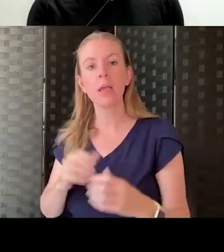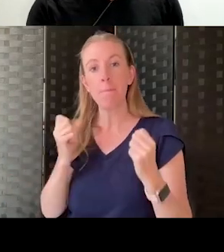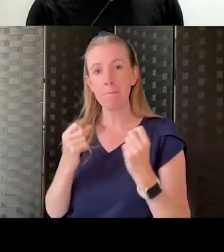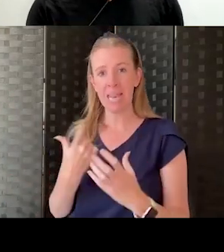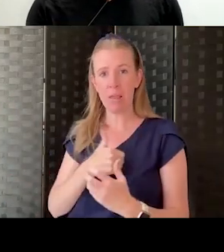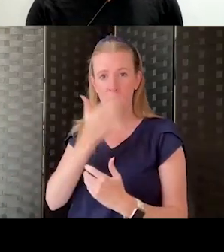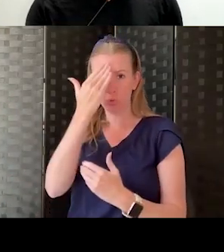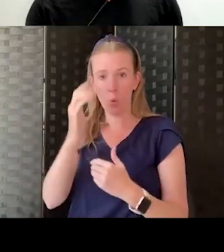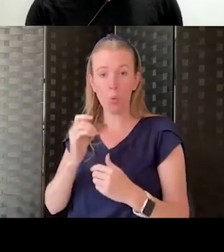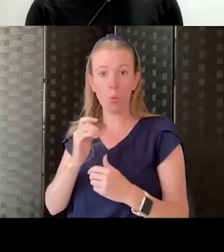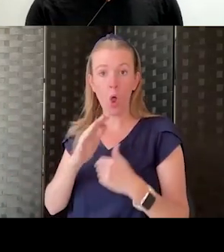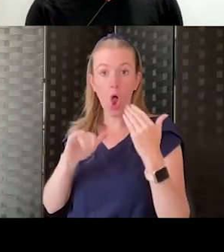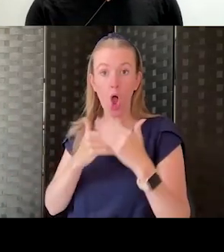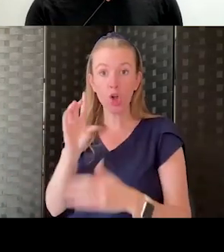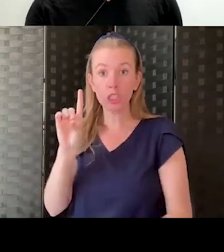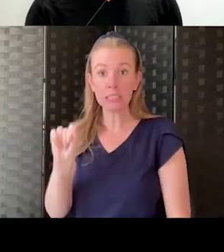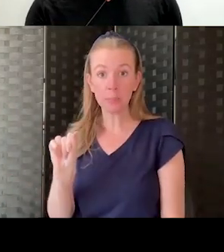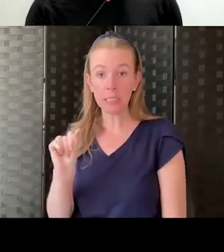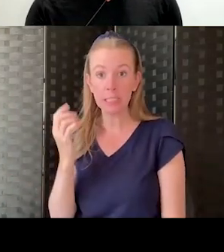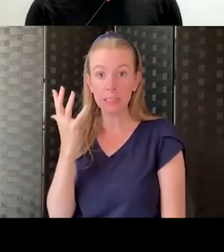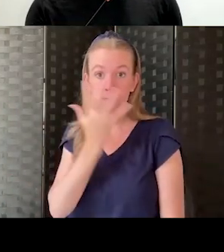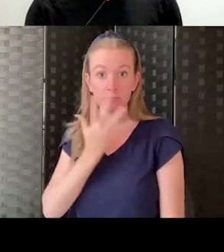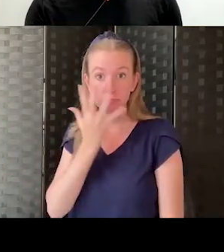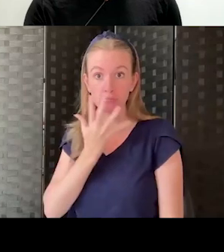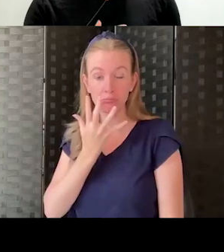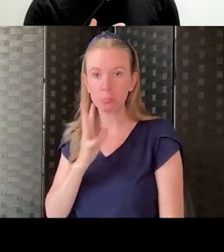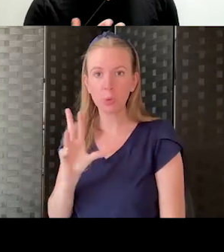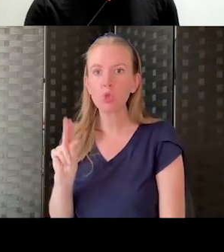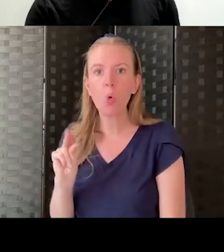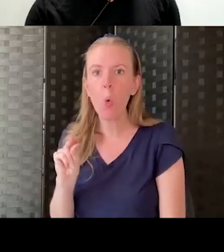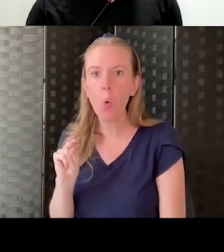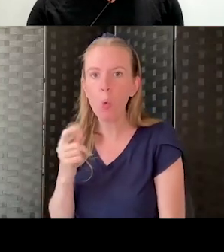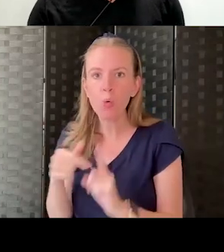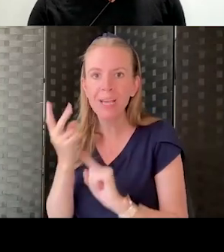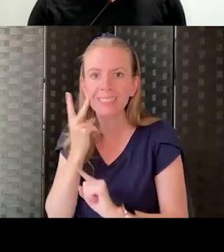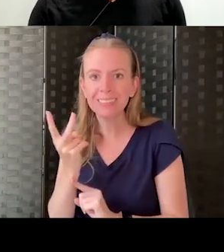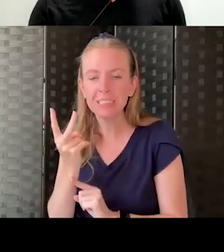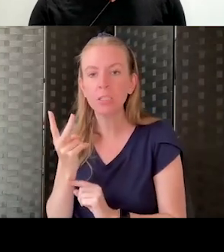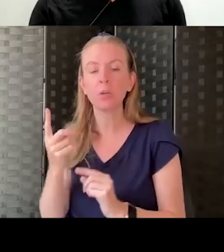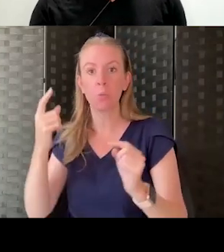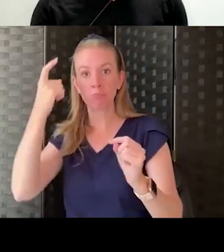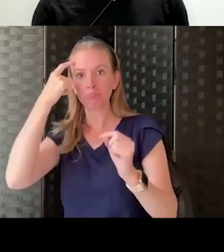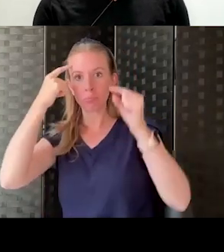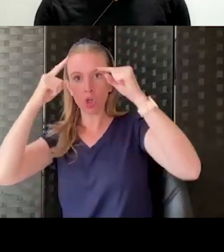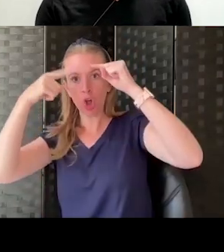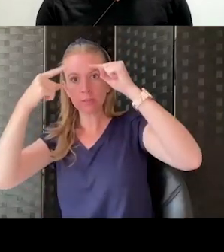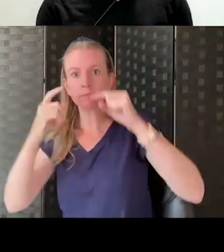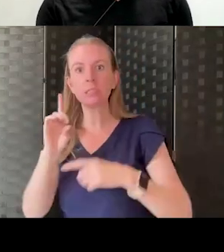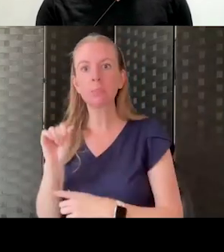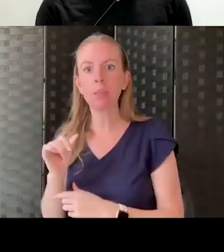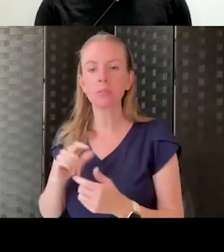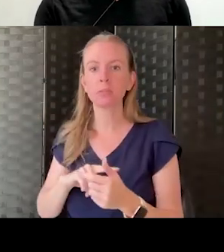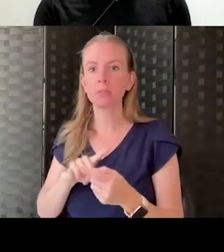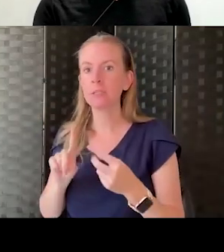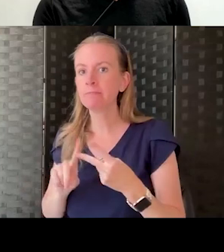not all disabilities are visible. What about the cognitive disabilities? What about the